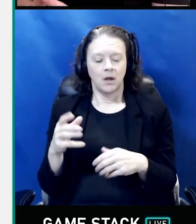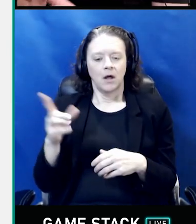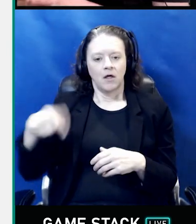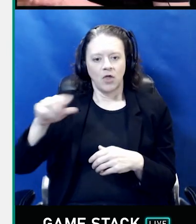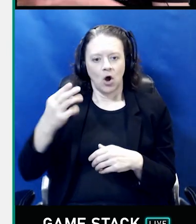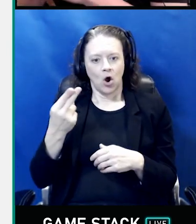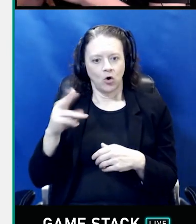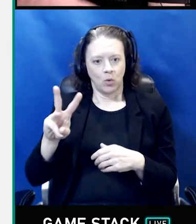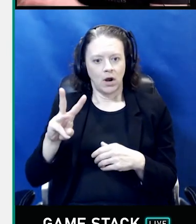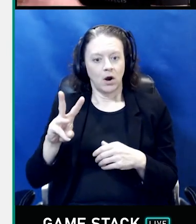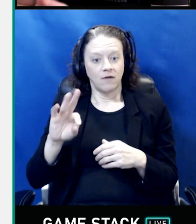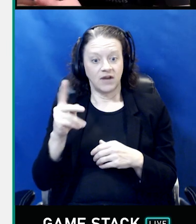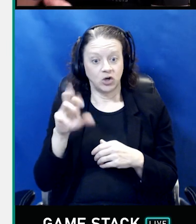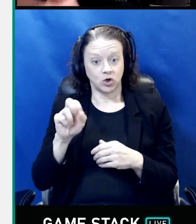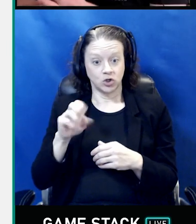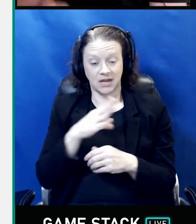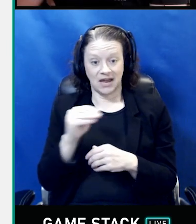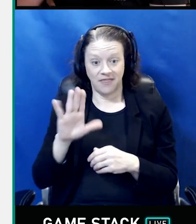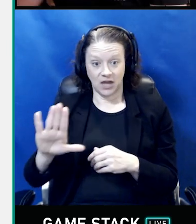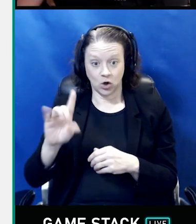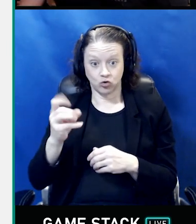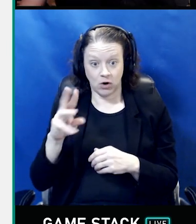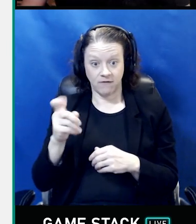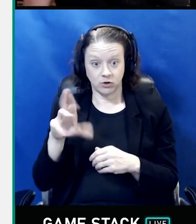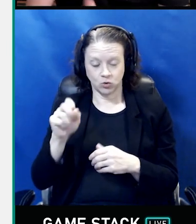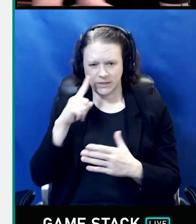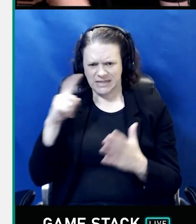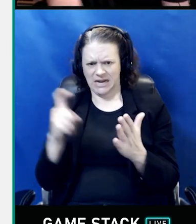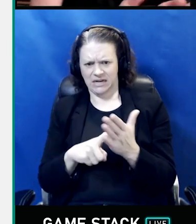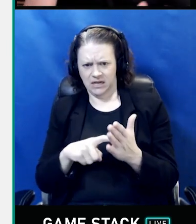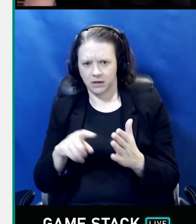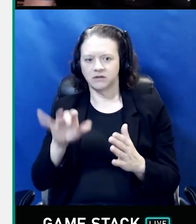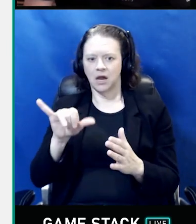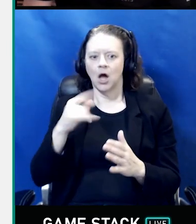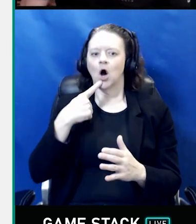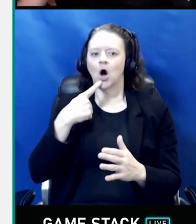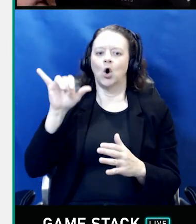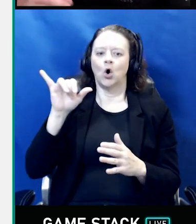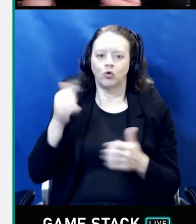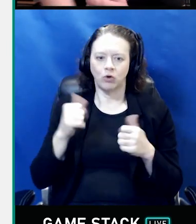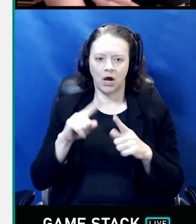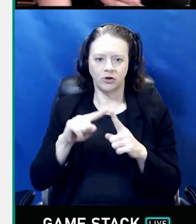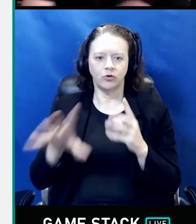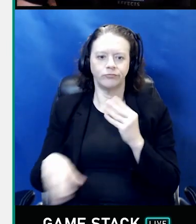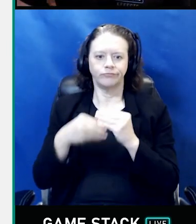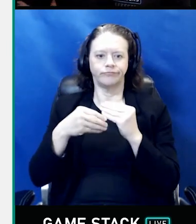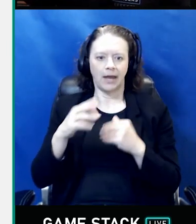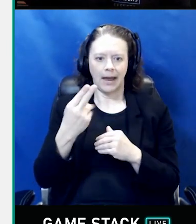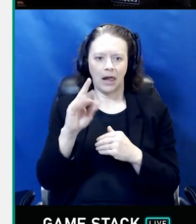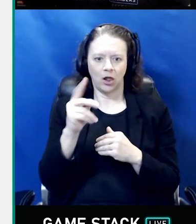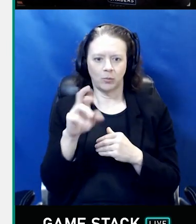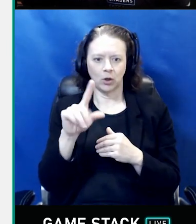are probably going to be able to detect that, say, "Ah, you're trying to do IsHelperLane, here you go." Swap in the IsHelperLane information which